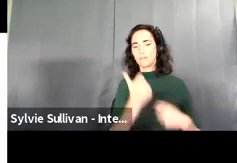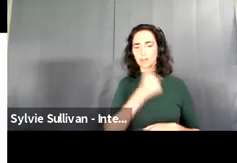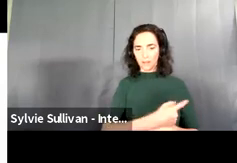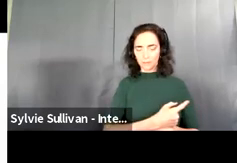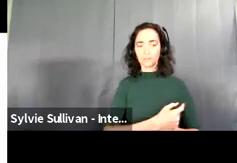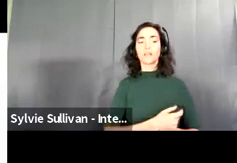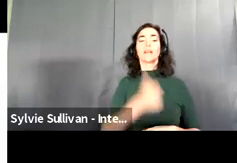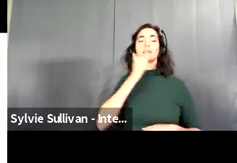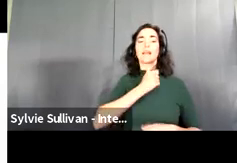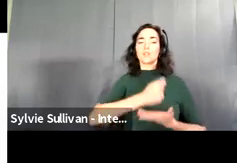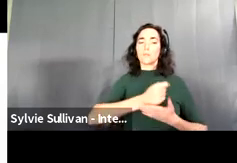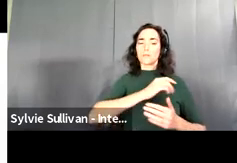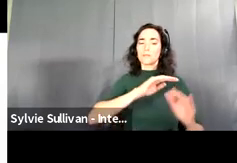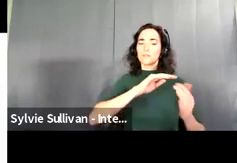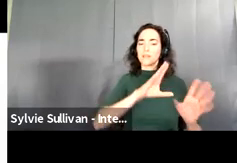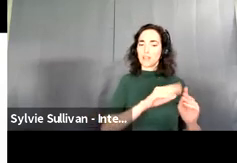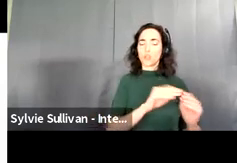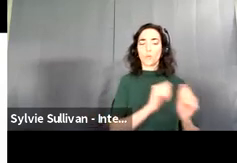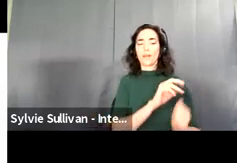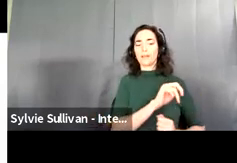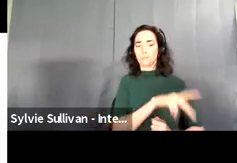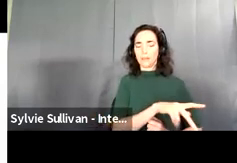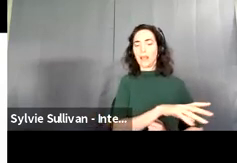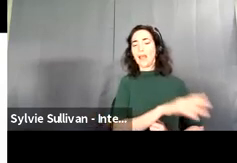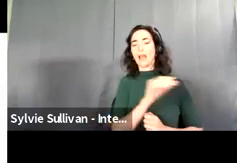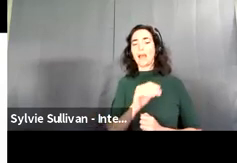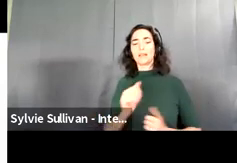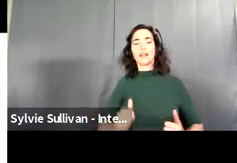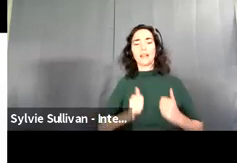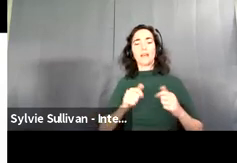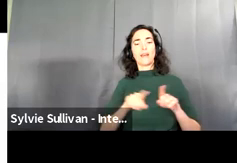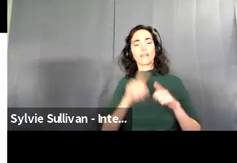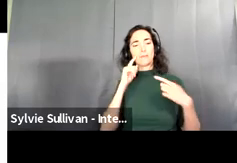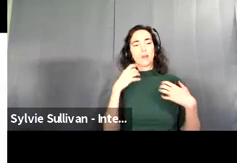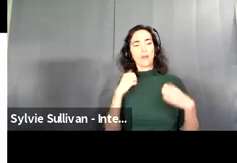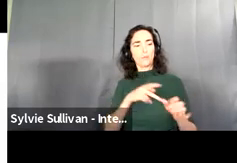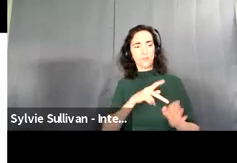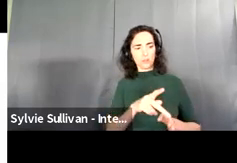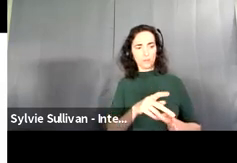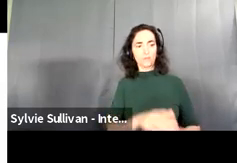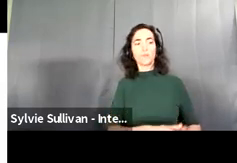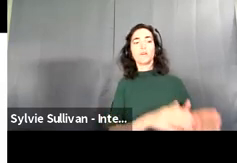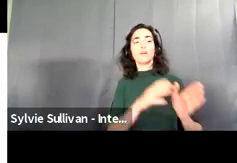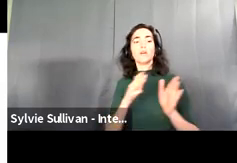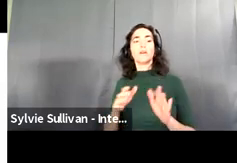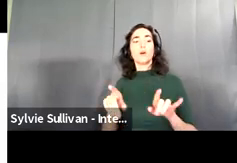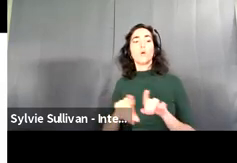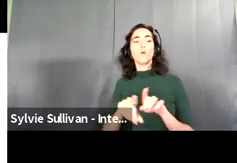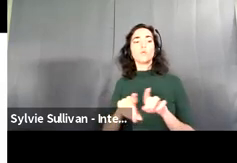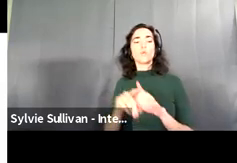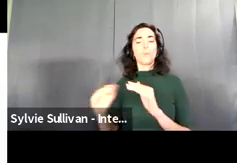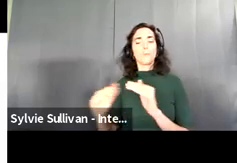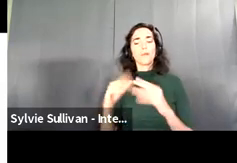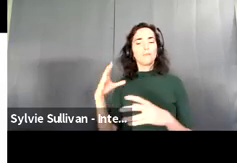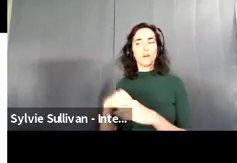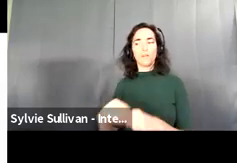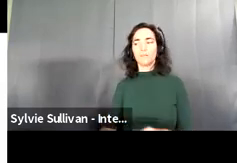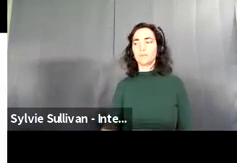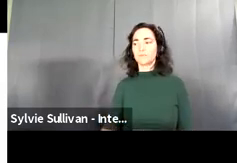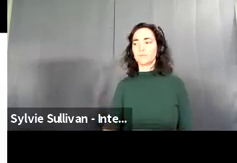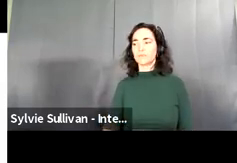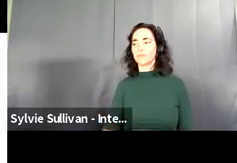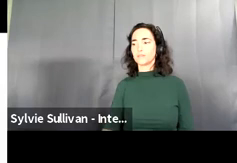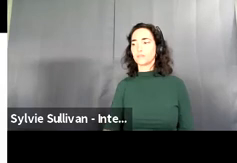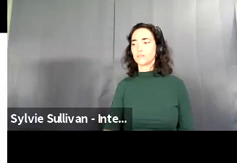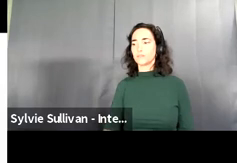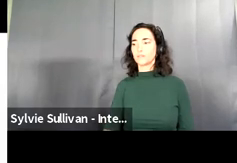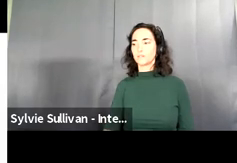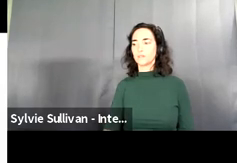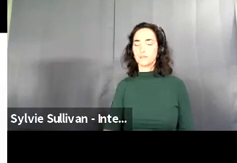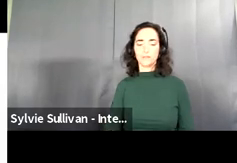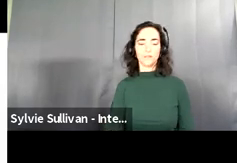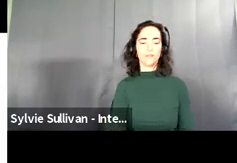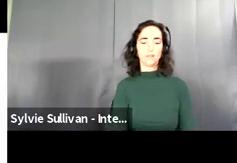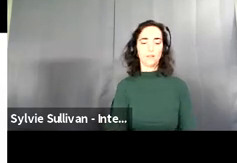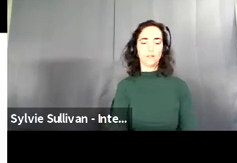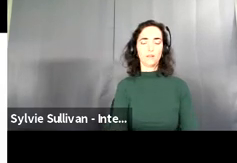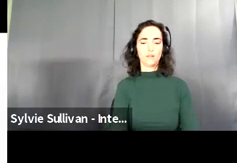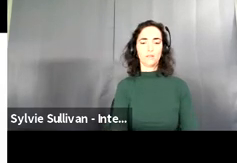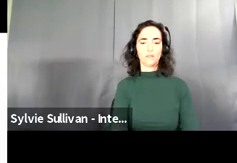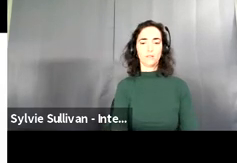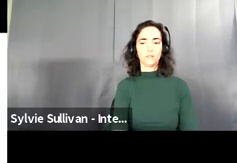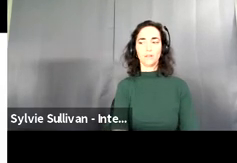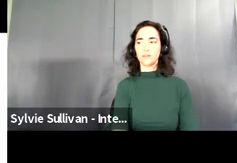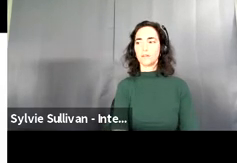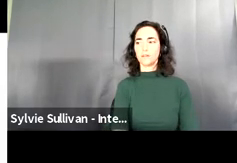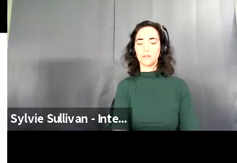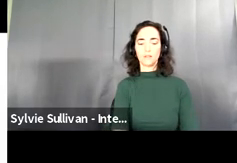Daily treatment sessions with the nurse practitioners and licensed mental health professional, and then they also do peer engagement. We do our therapy music therapy on this year, as well.